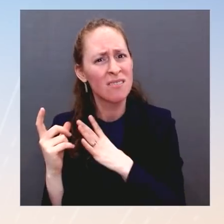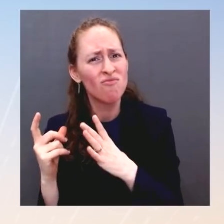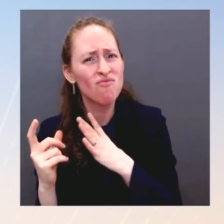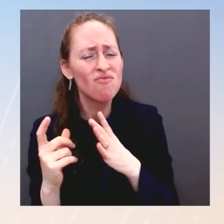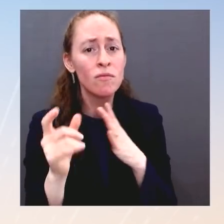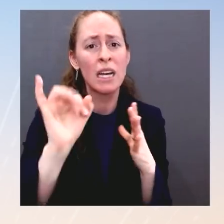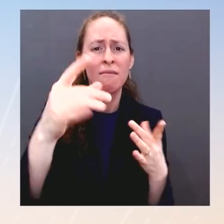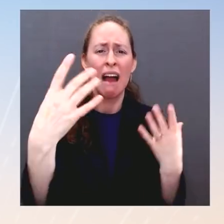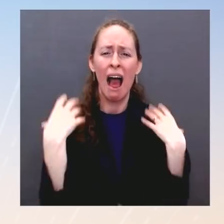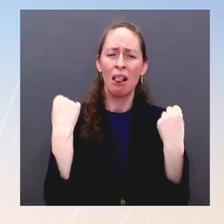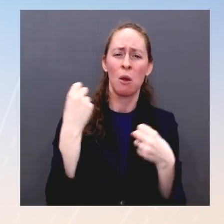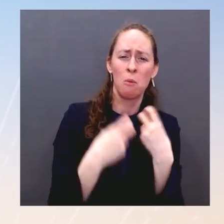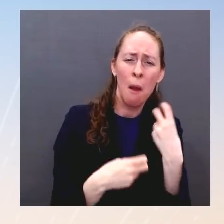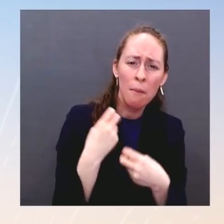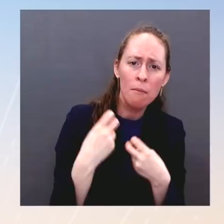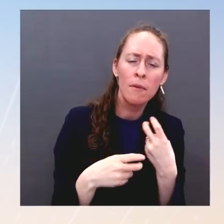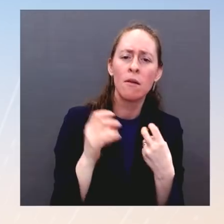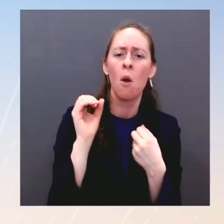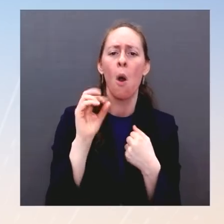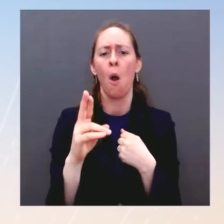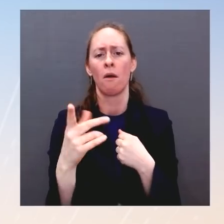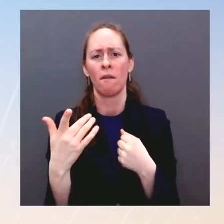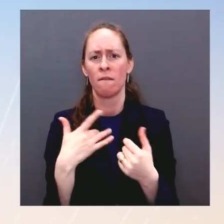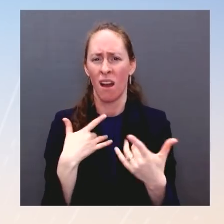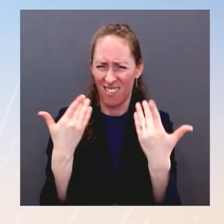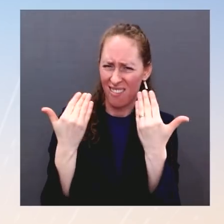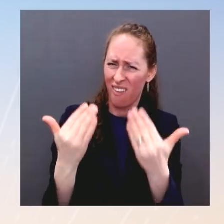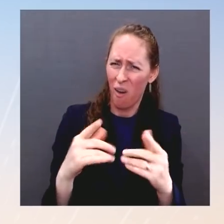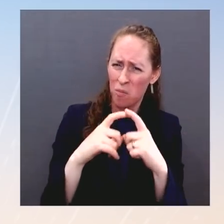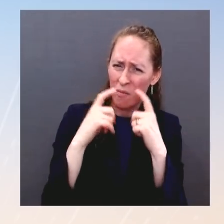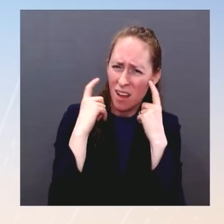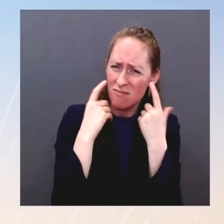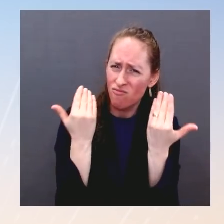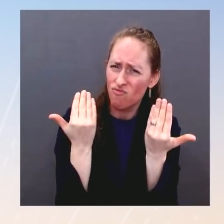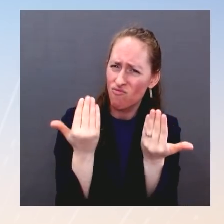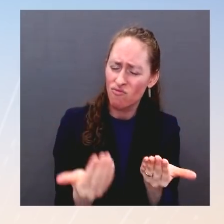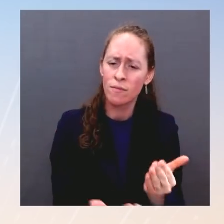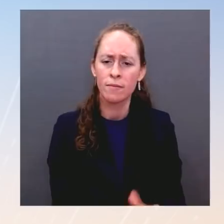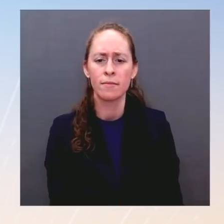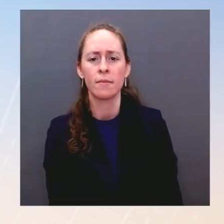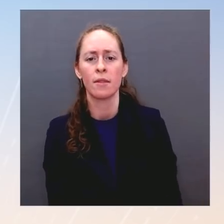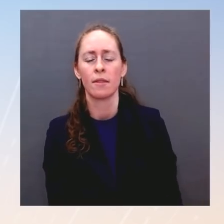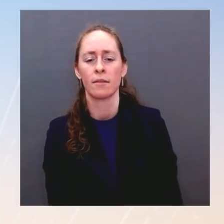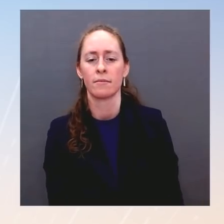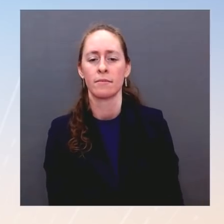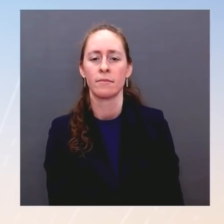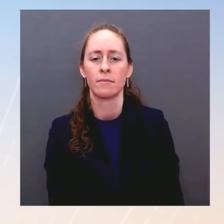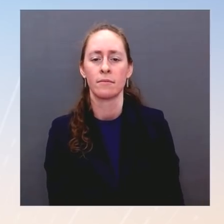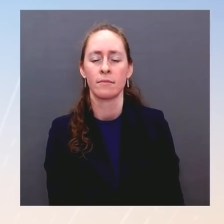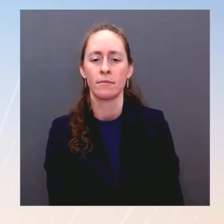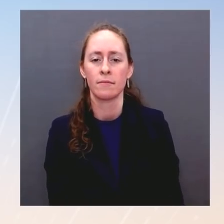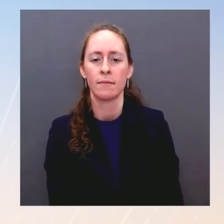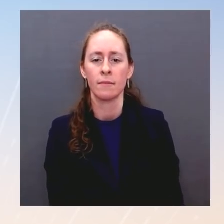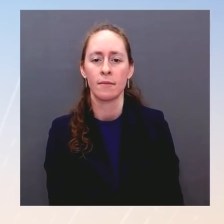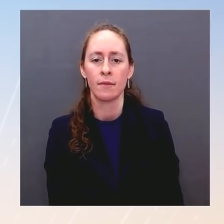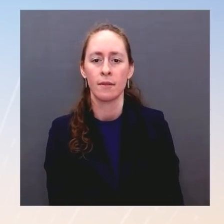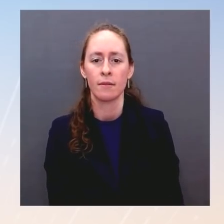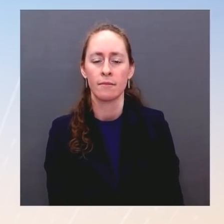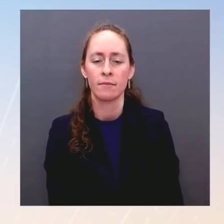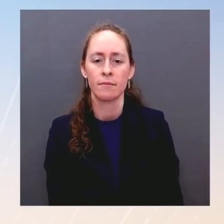they should have the ability to do that. But that is certainly a step forward. So, you know that -- this is part of that process.